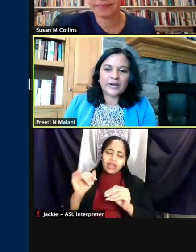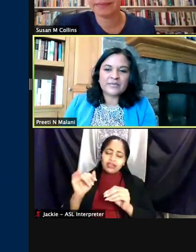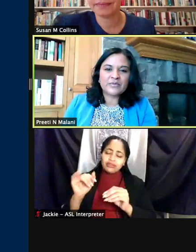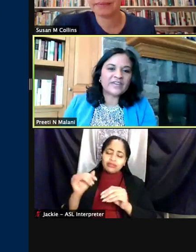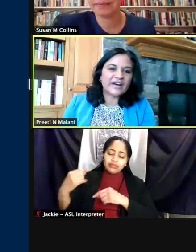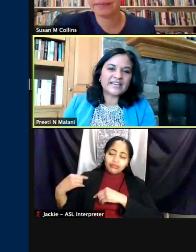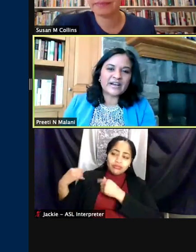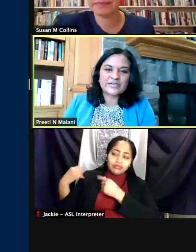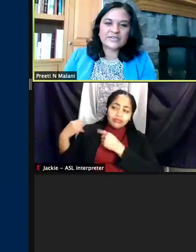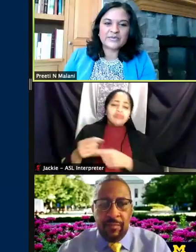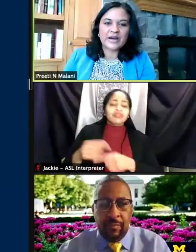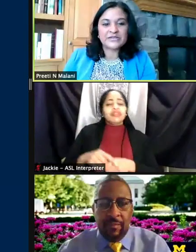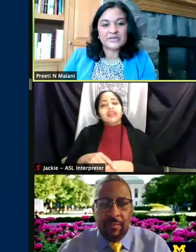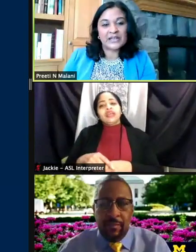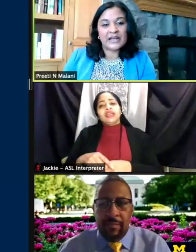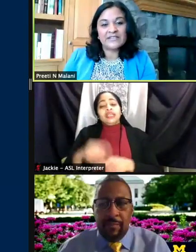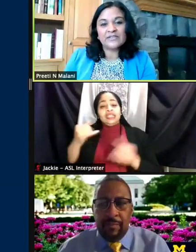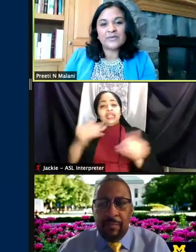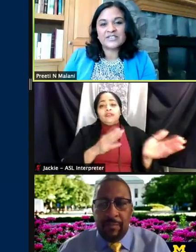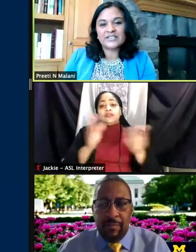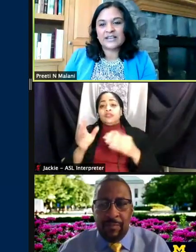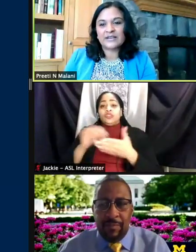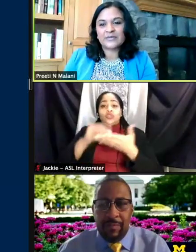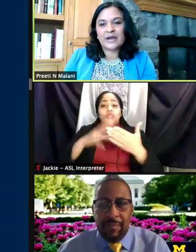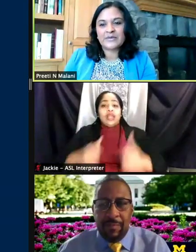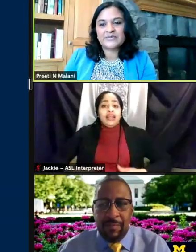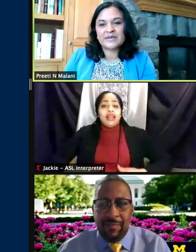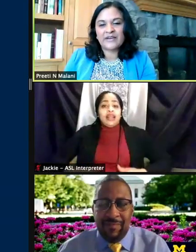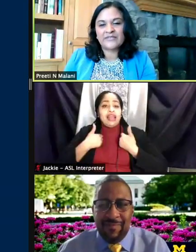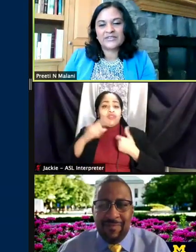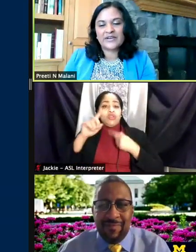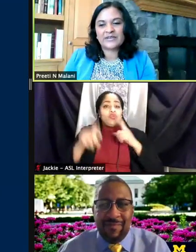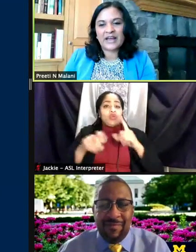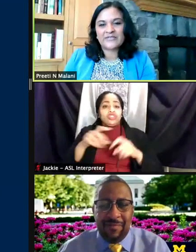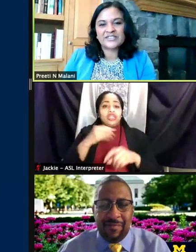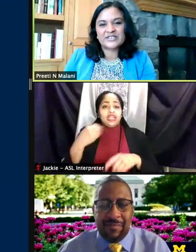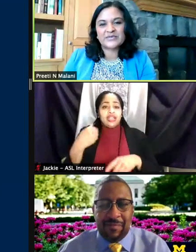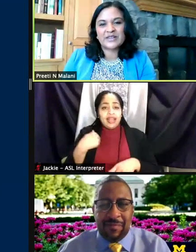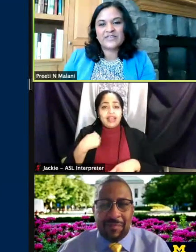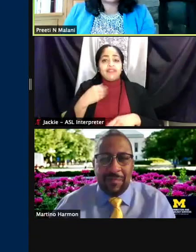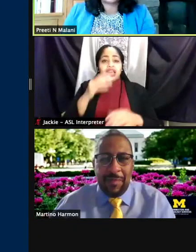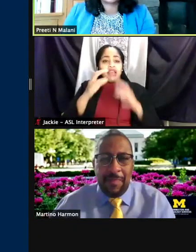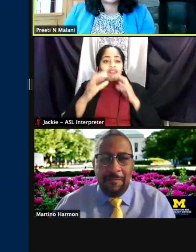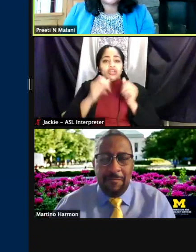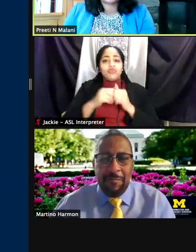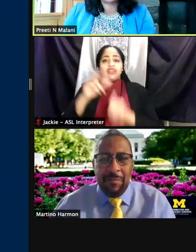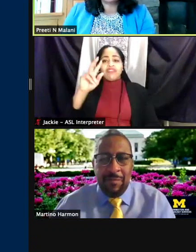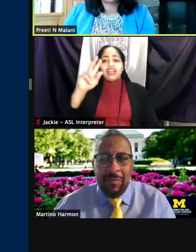We're gonna move on now to student life questions and have a conversation with vice president Harmon.